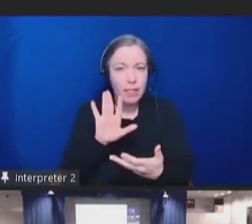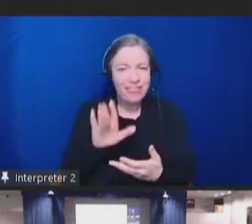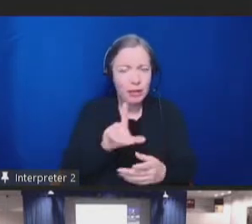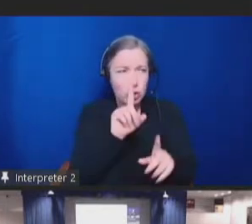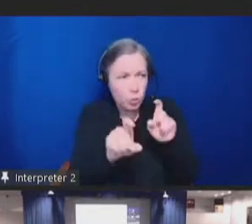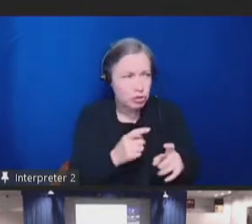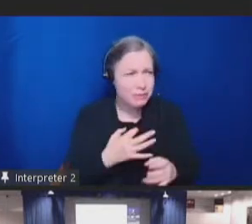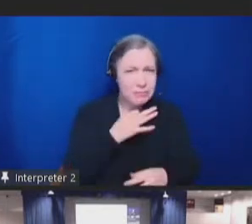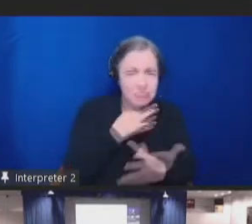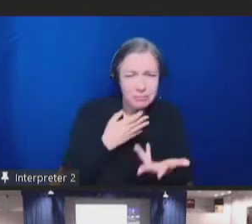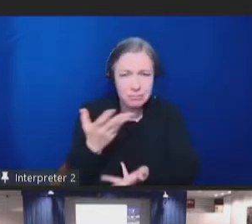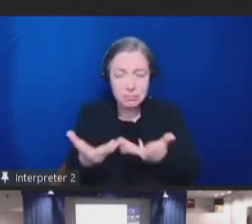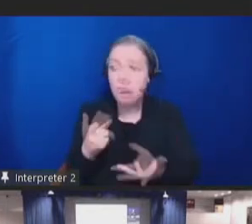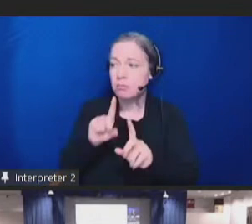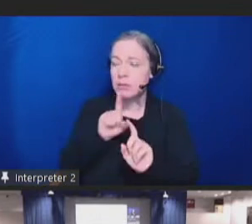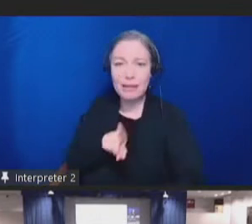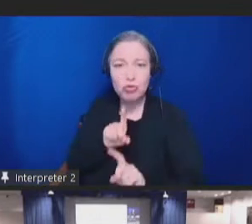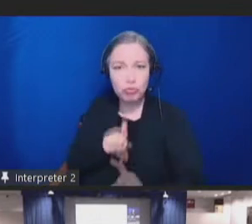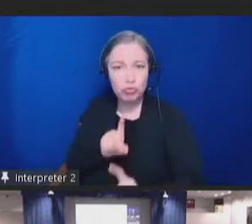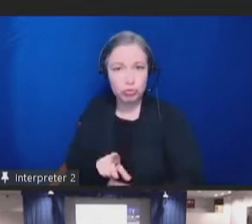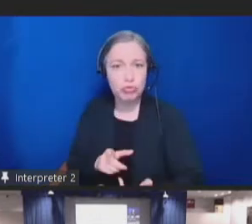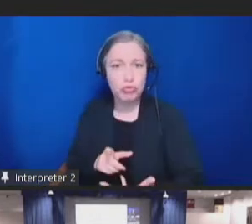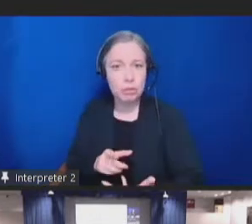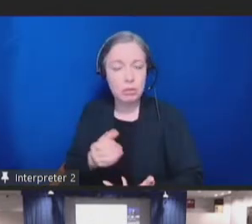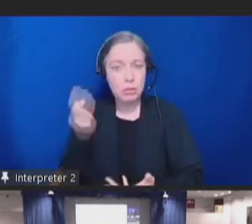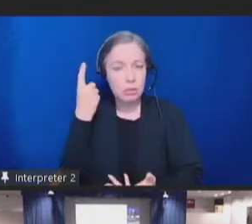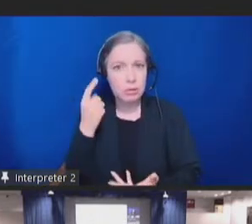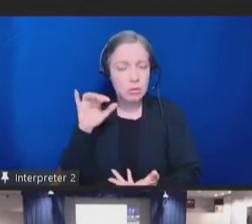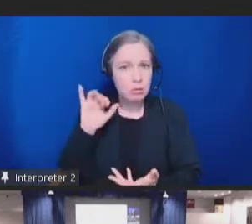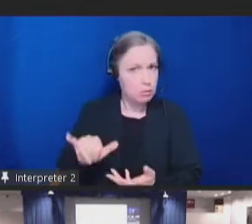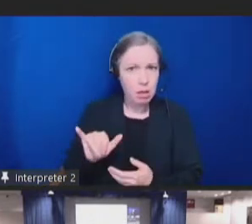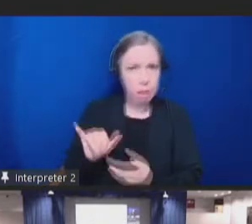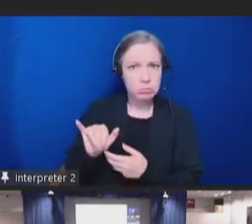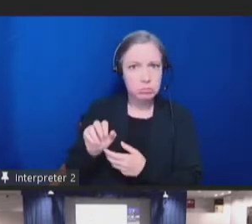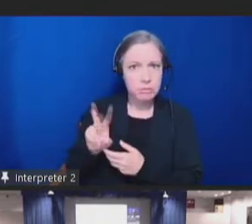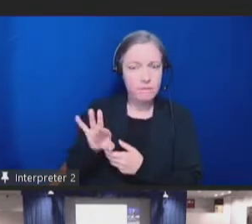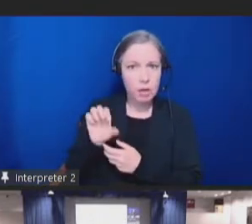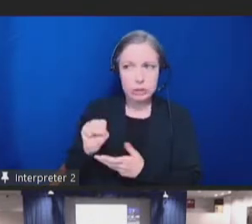to address this unprecedented virus. And we achieved it in so many measurable ways. A